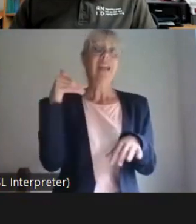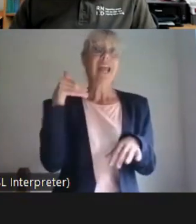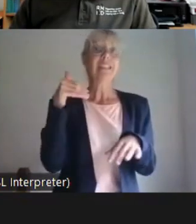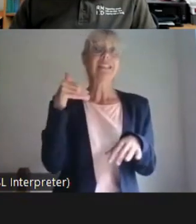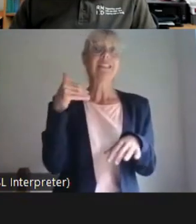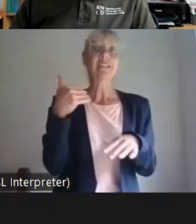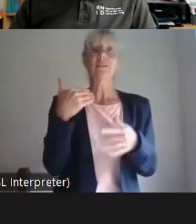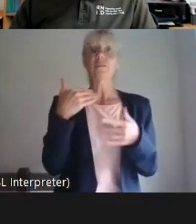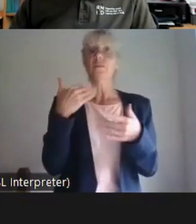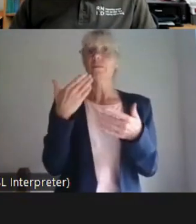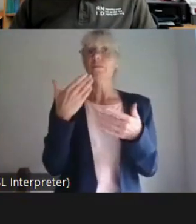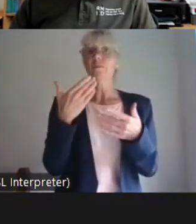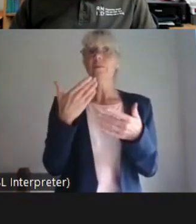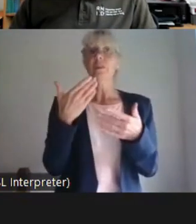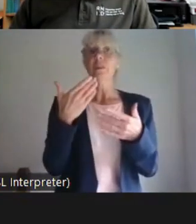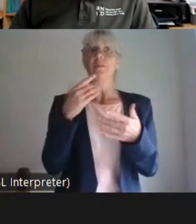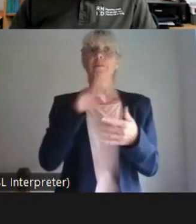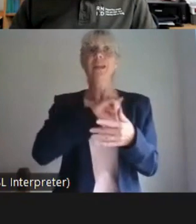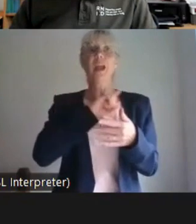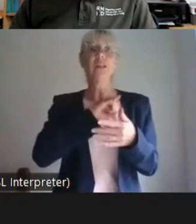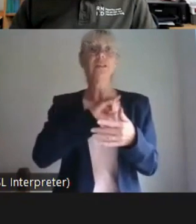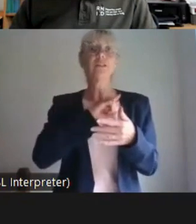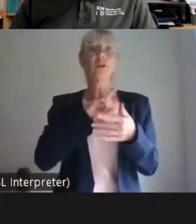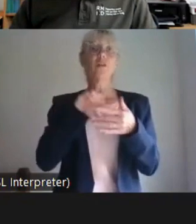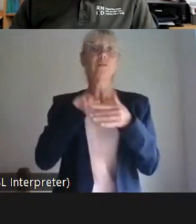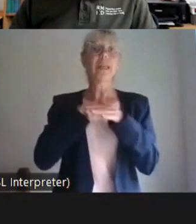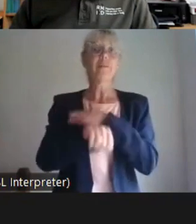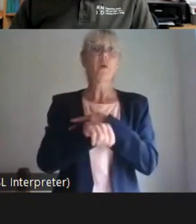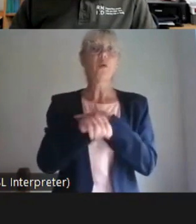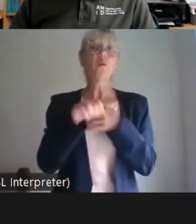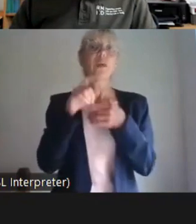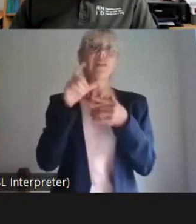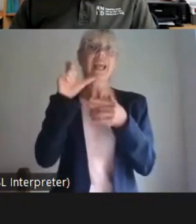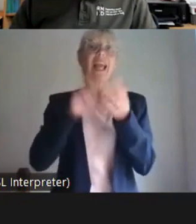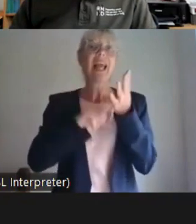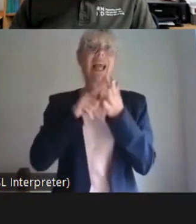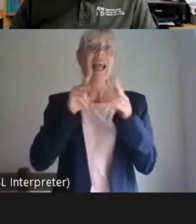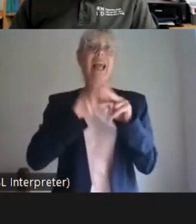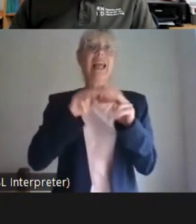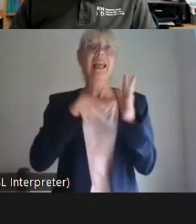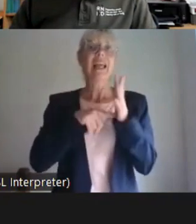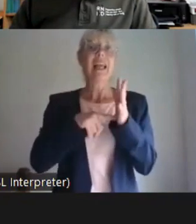the treatment options available and how to manage hearing loss related challenges in everyday life